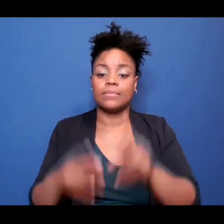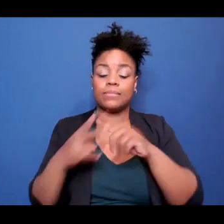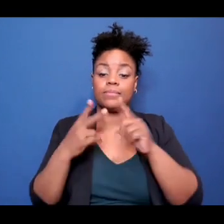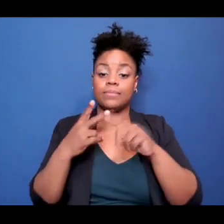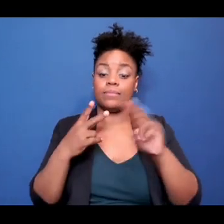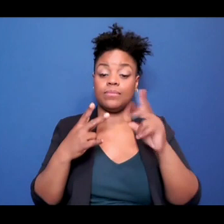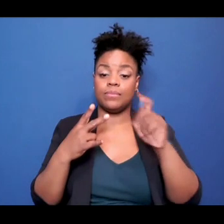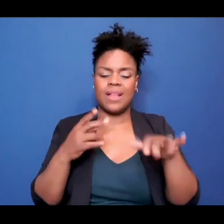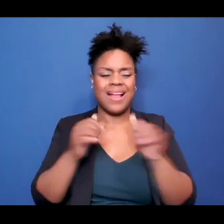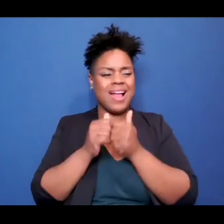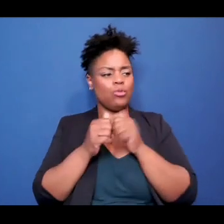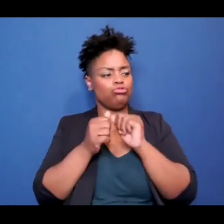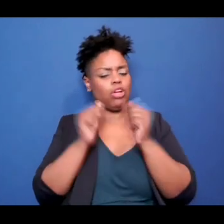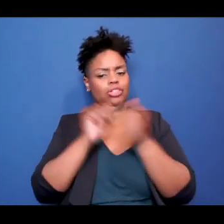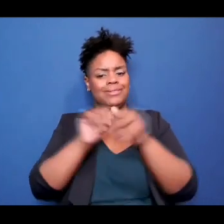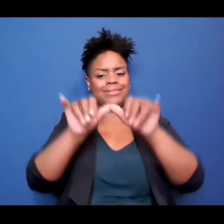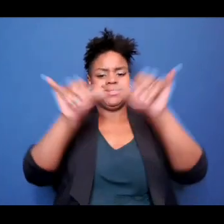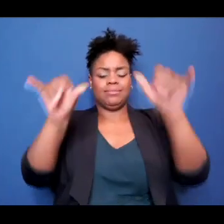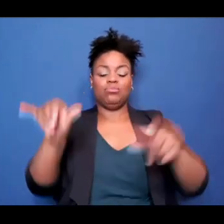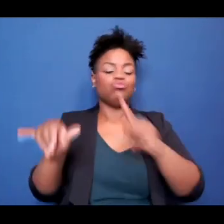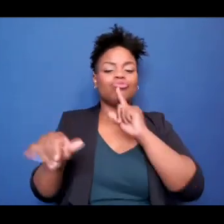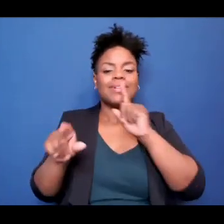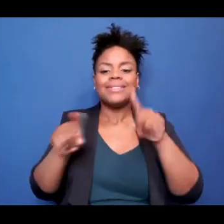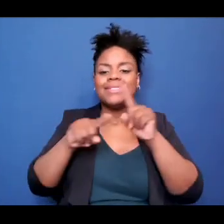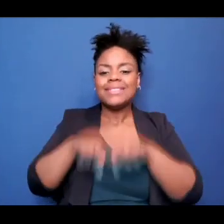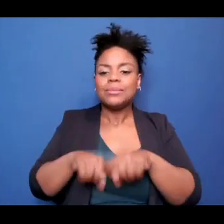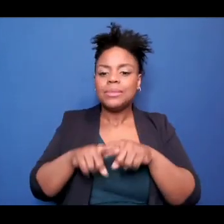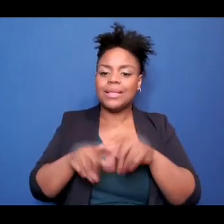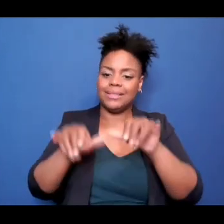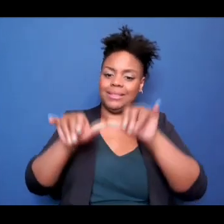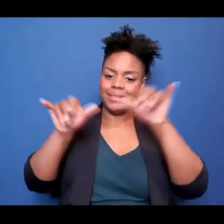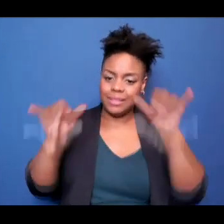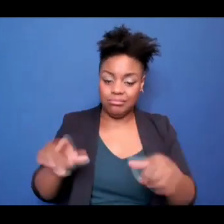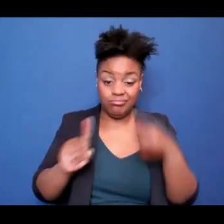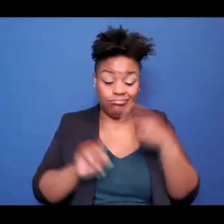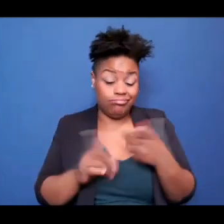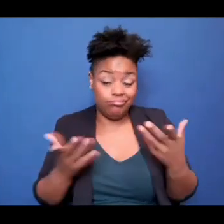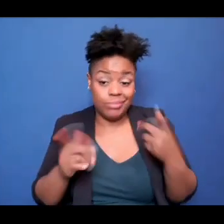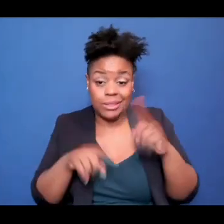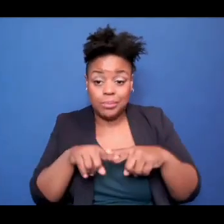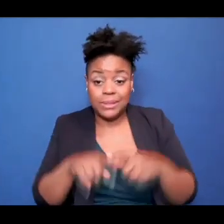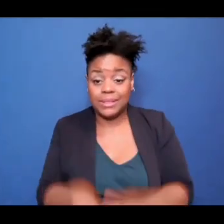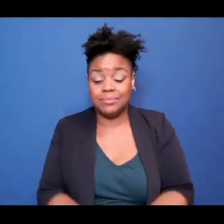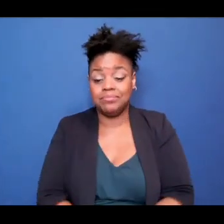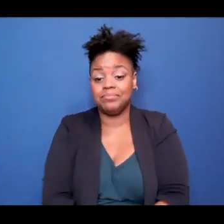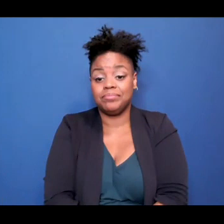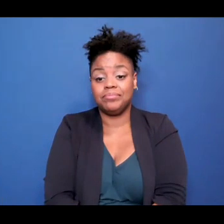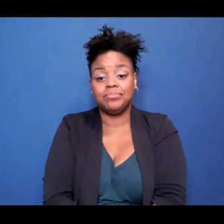THEN AS TORPEDO THE QUESTION AS TO HOW DO WE CHANGE THE SYSTEM, I MEAN, I THINK IT DEPENDS ON WHAT THE SYSTEM IS, SO THAT, YOU